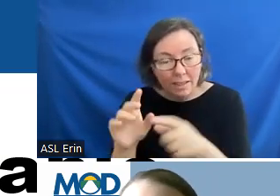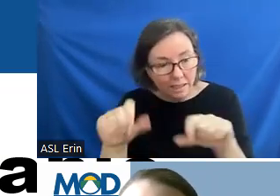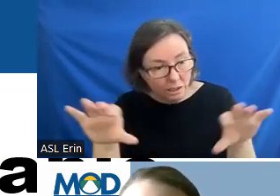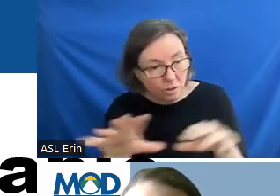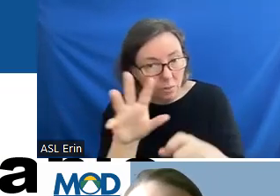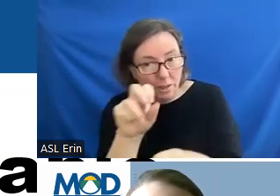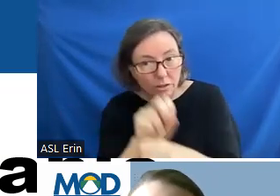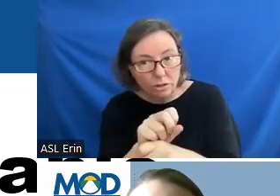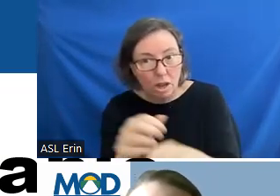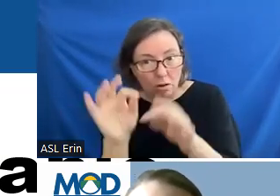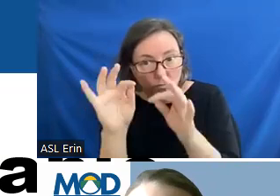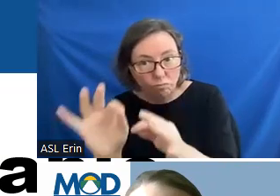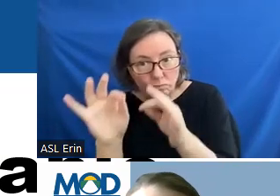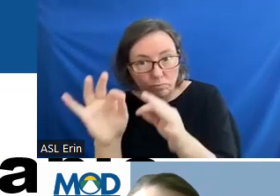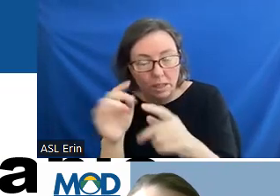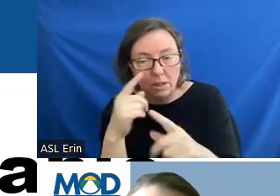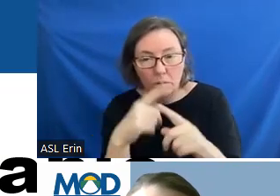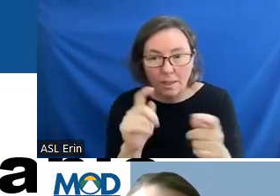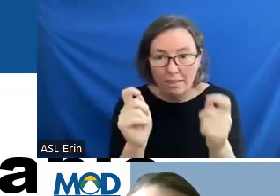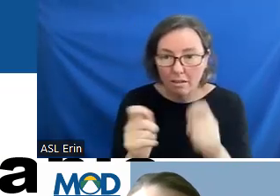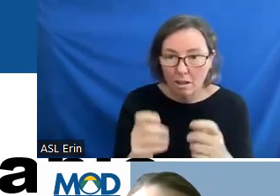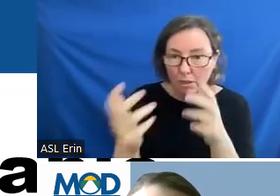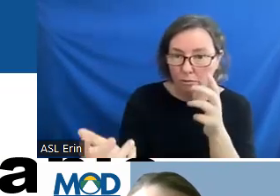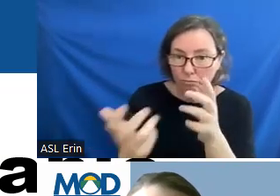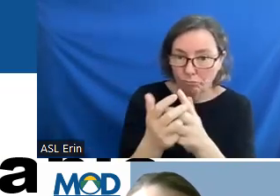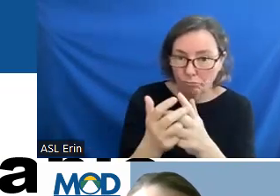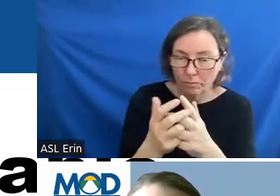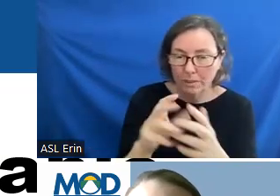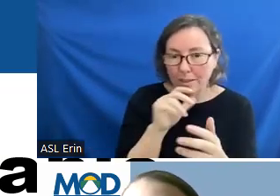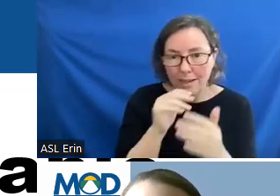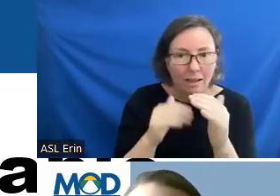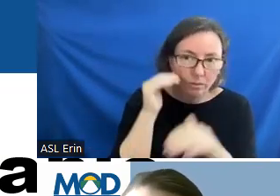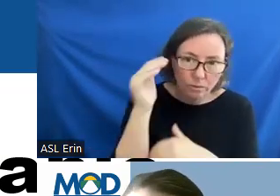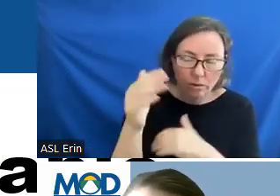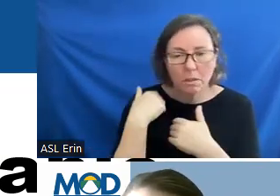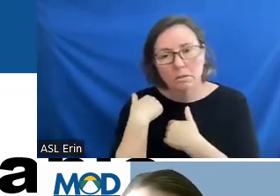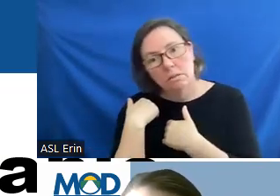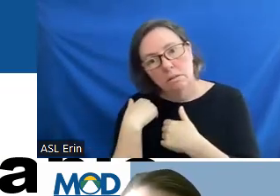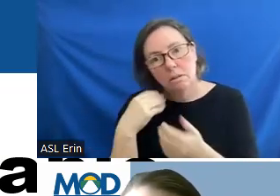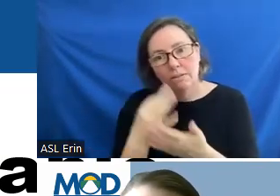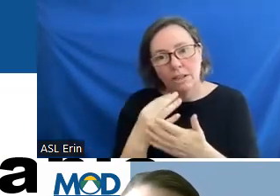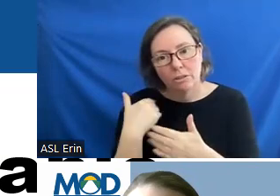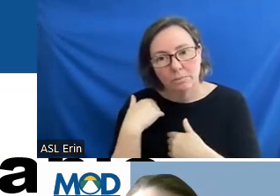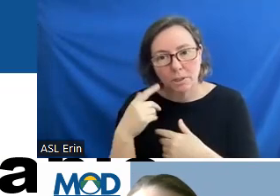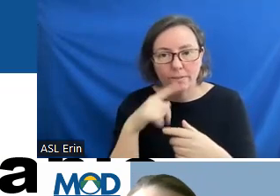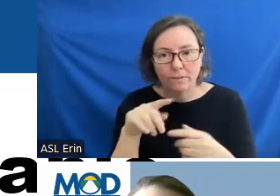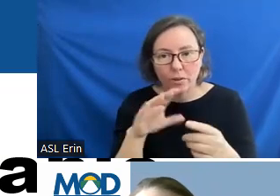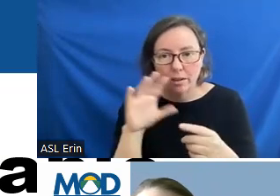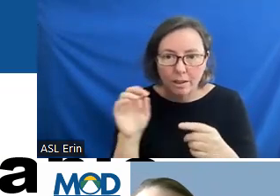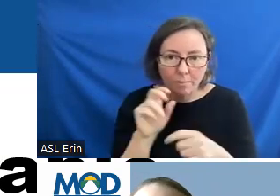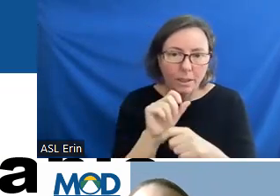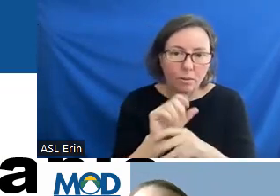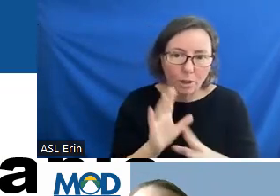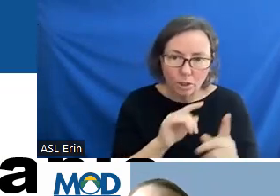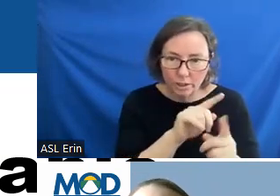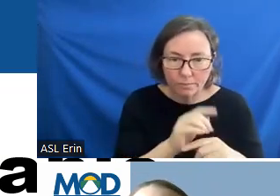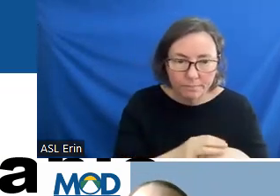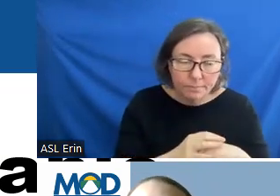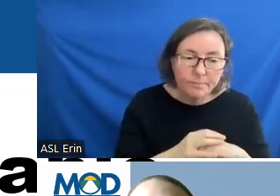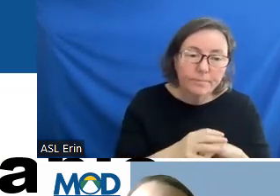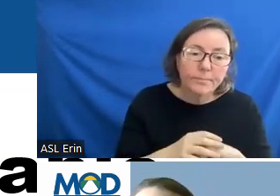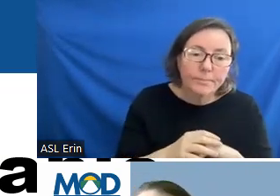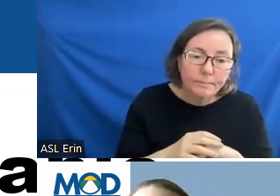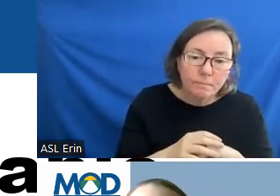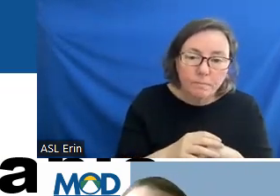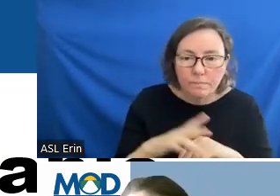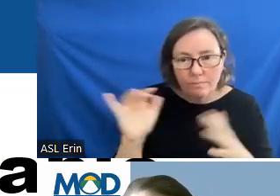do their job without creating too much burden fort the employer? That necessitates a back and